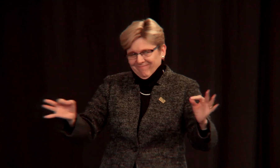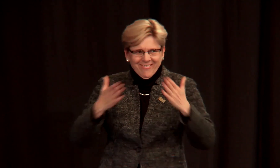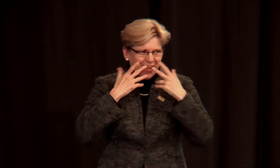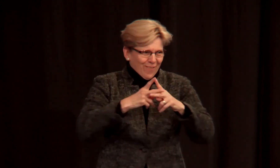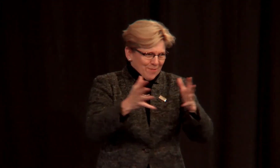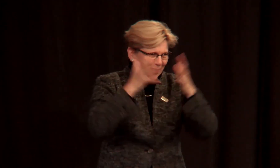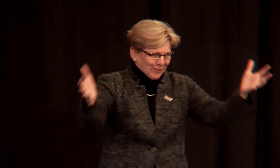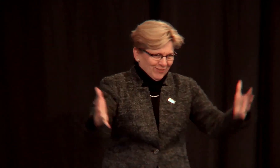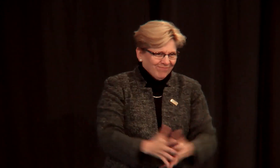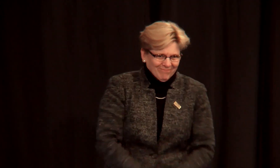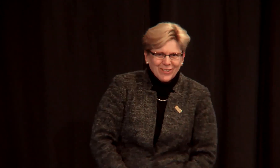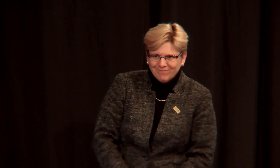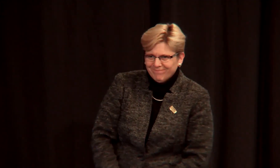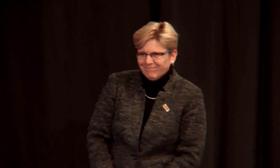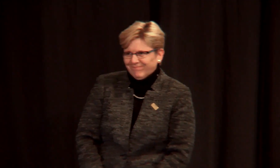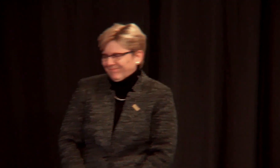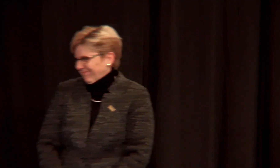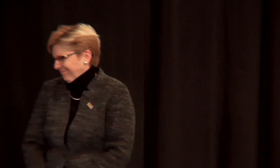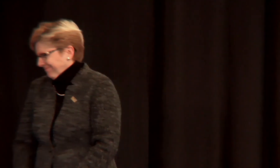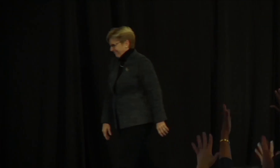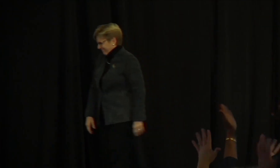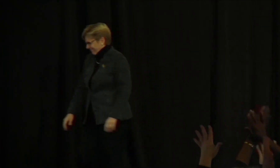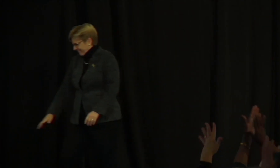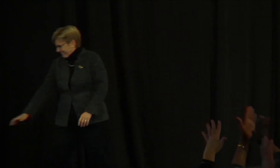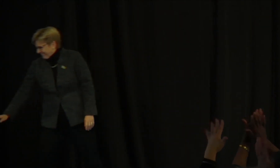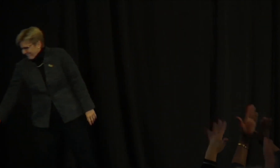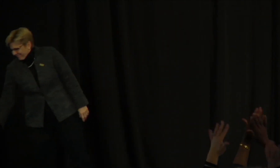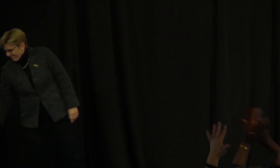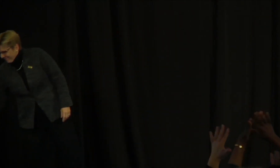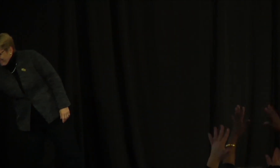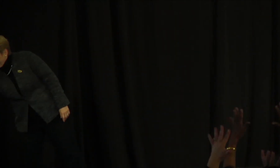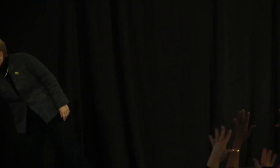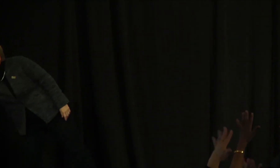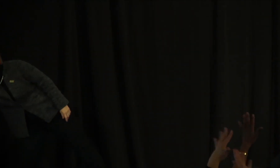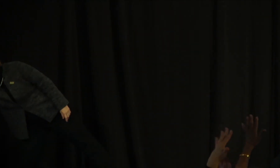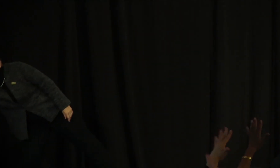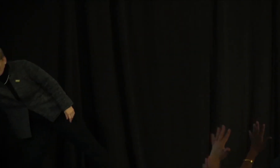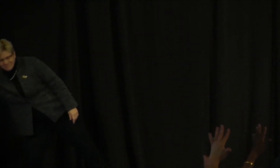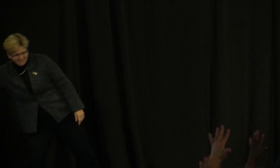Thank you very much.